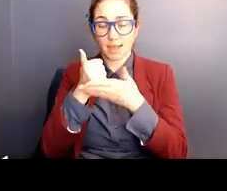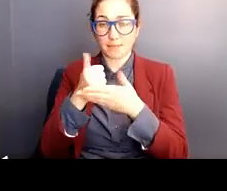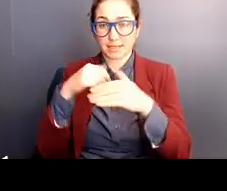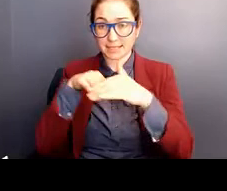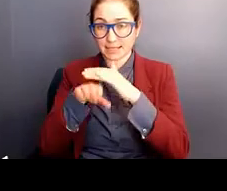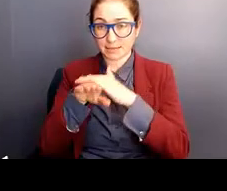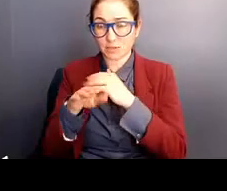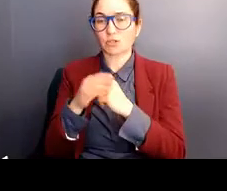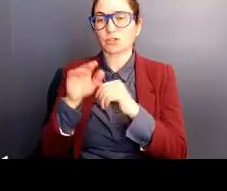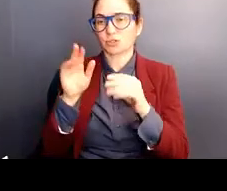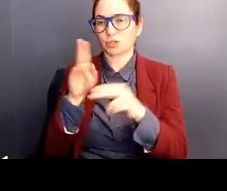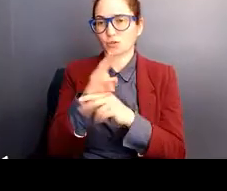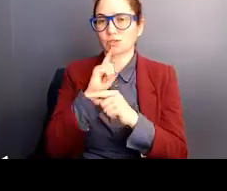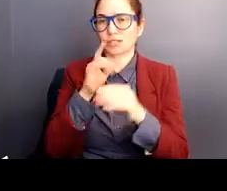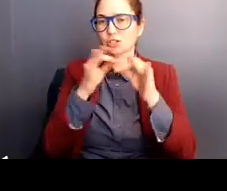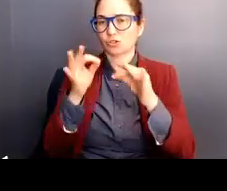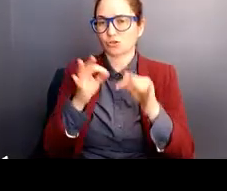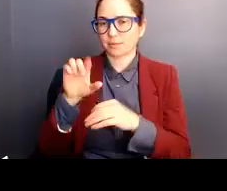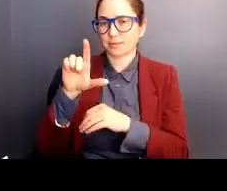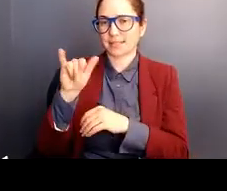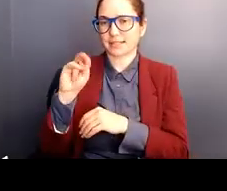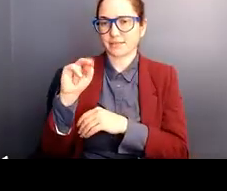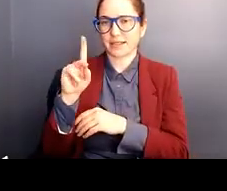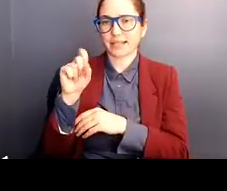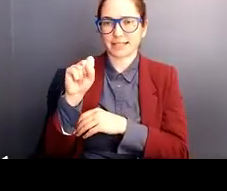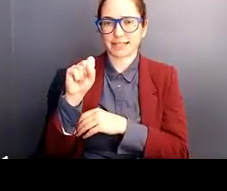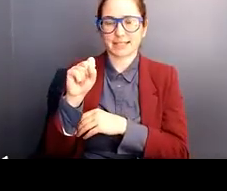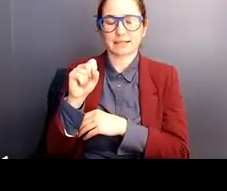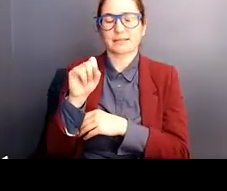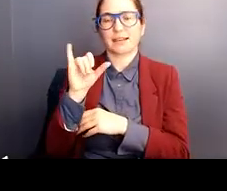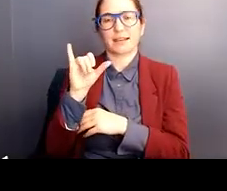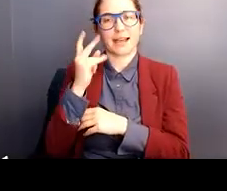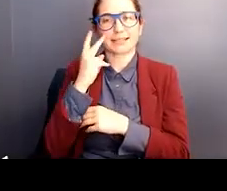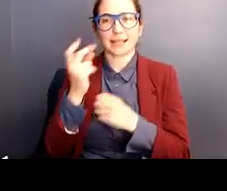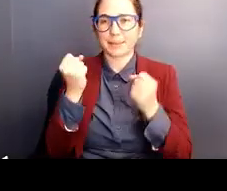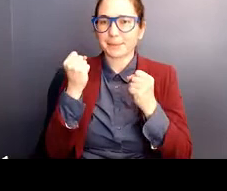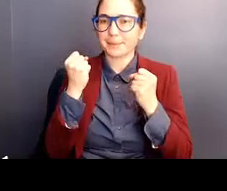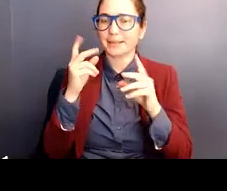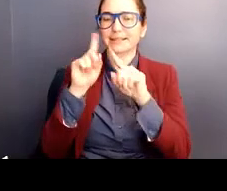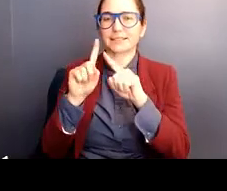descriptive links. I see on so many different organizations that